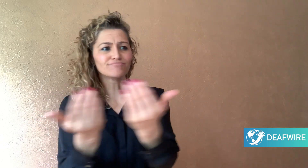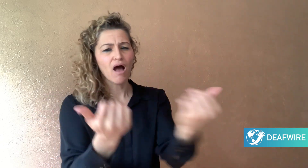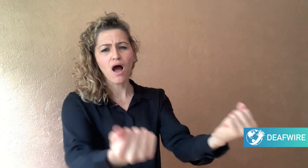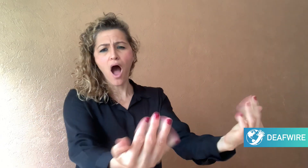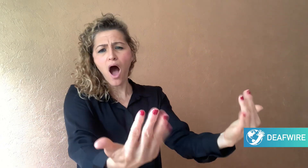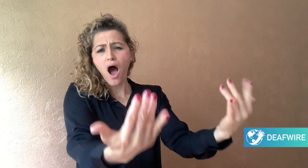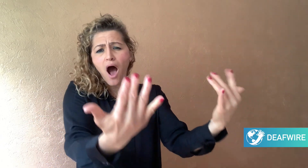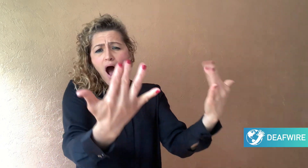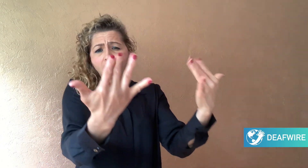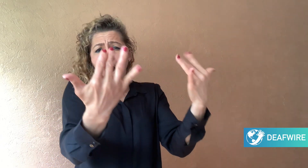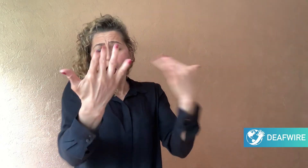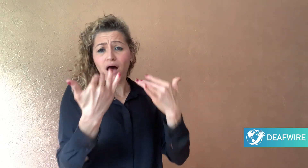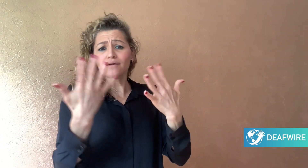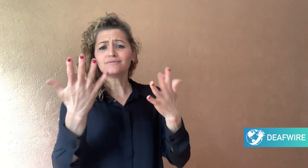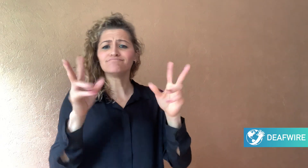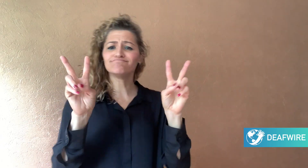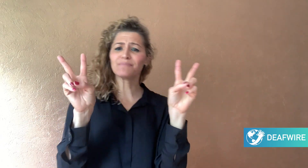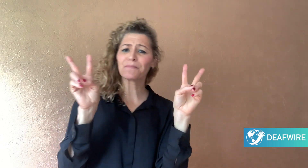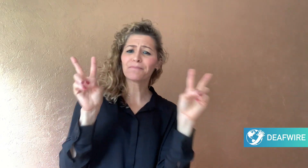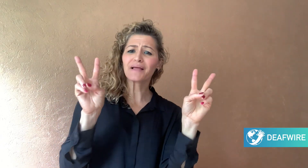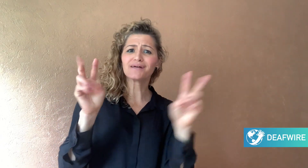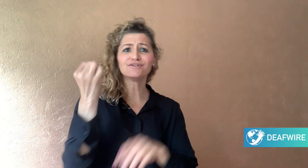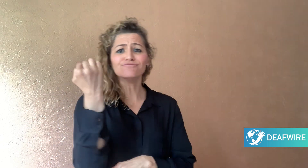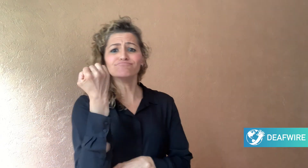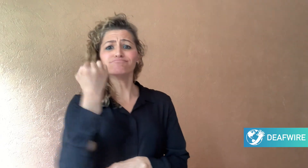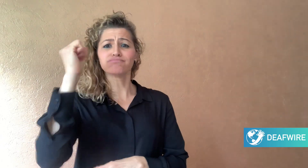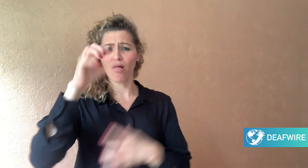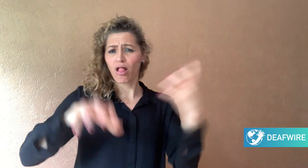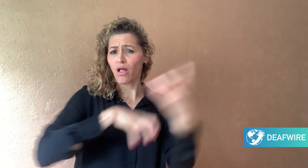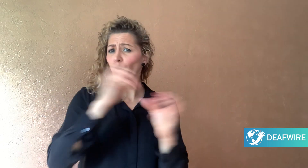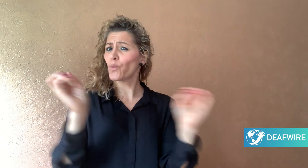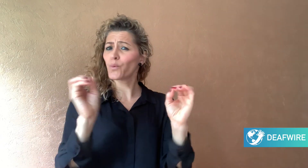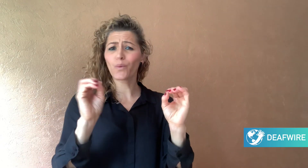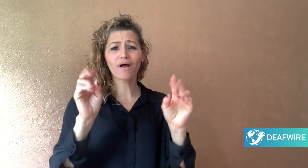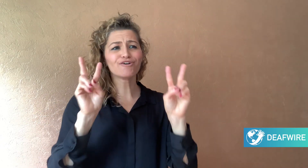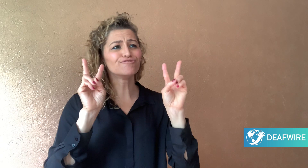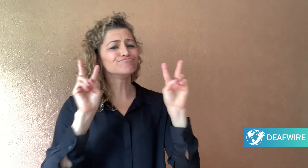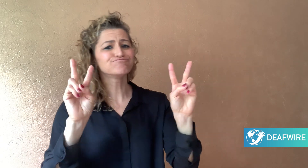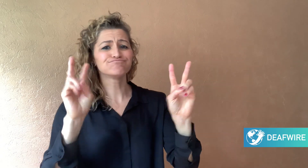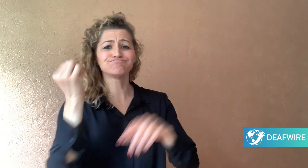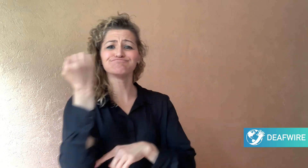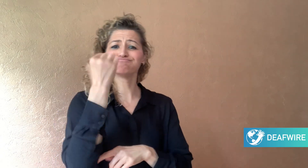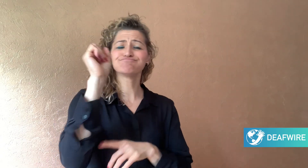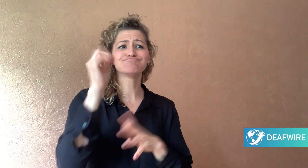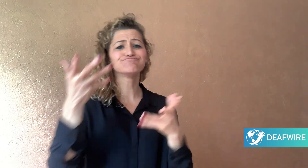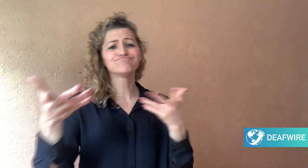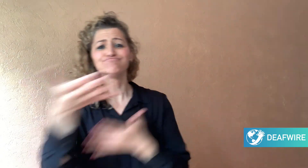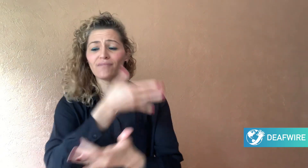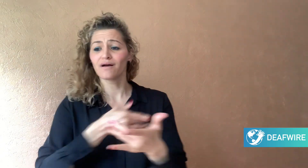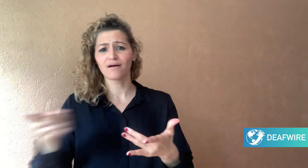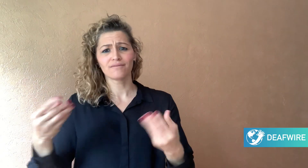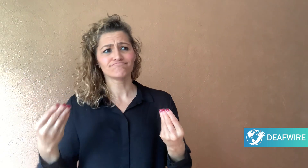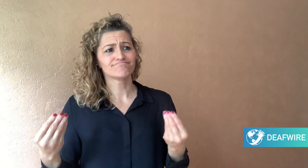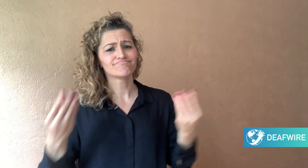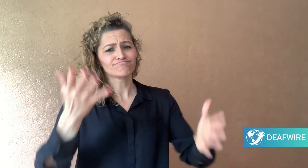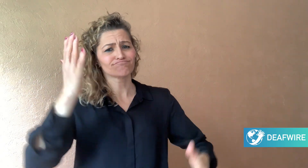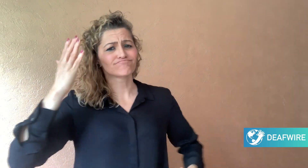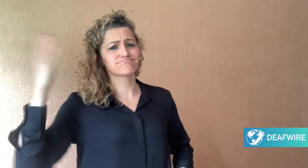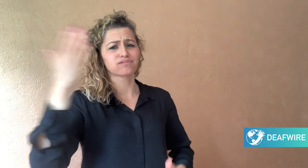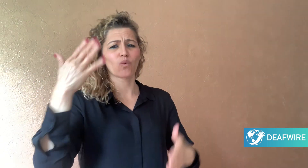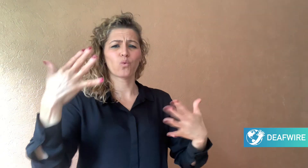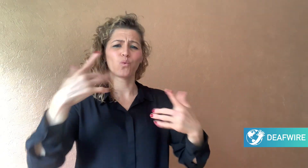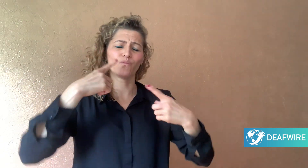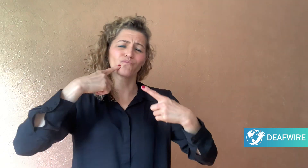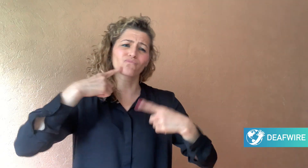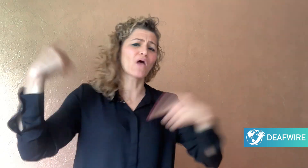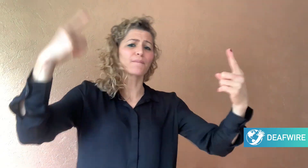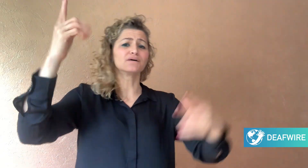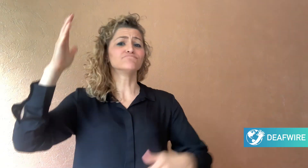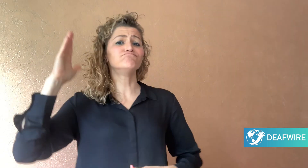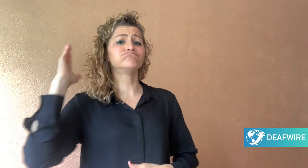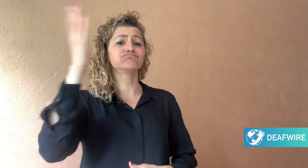gave a famous speech called, ‘I Have a Dream’,